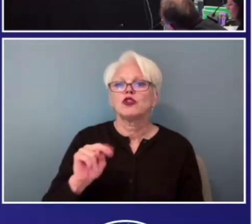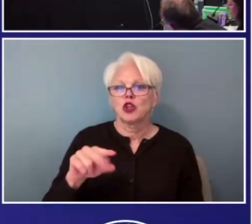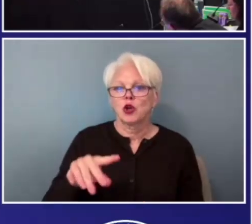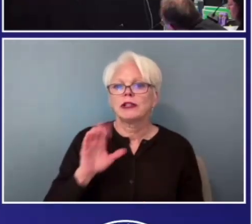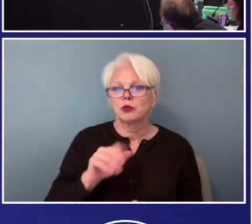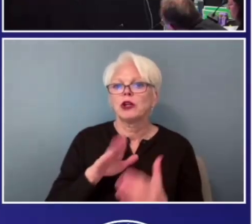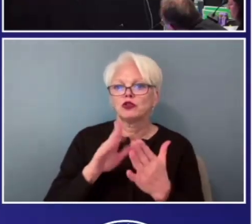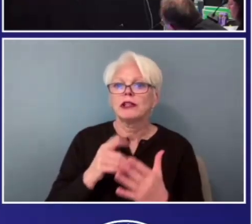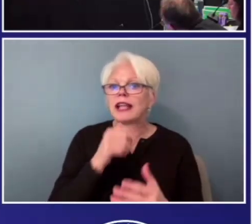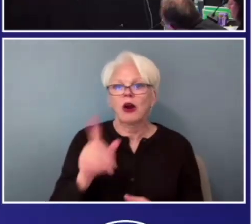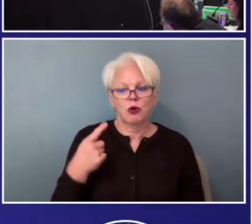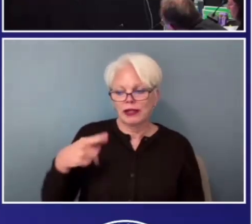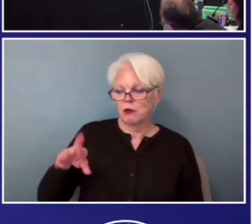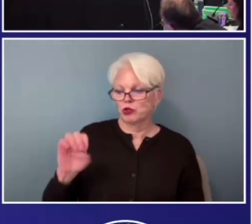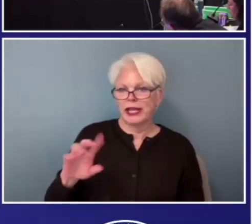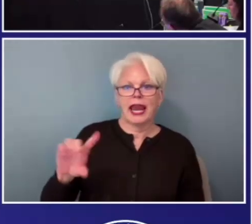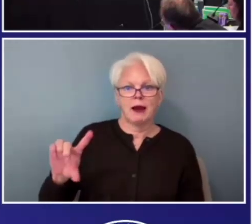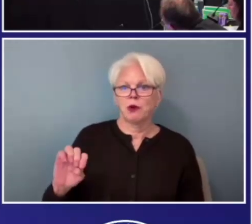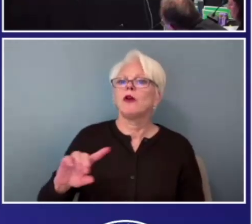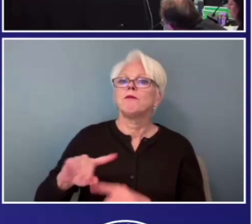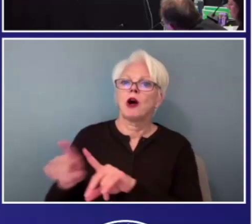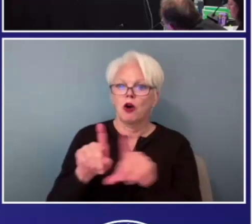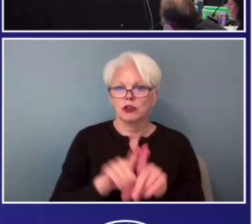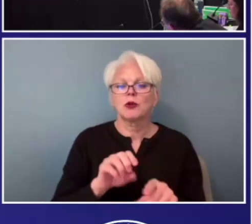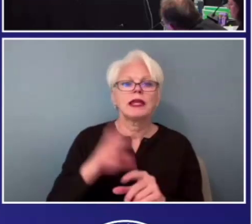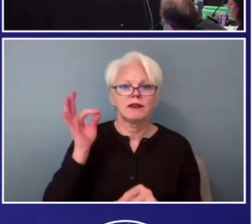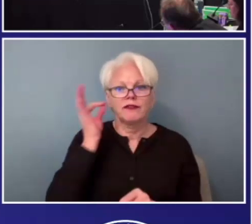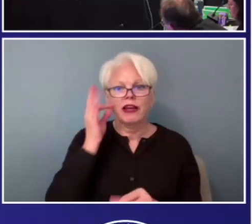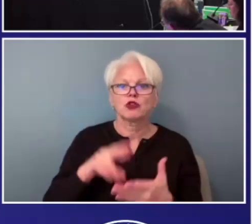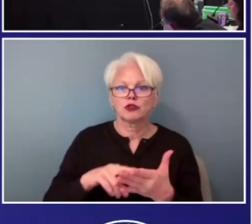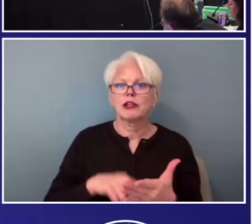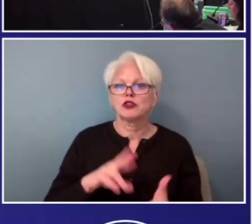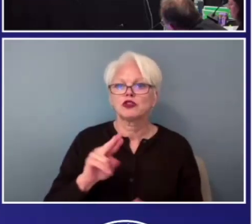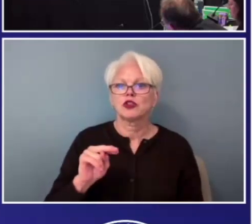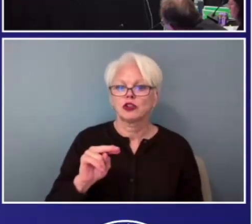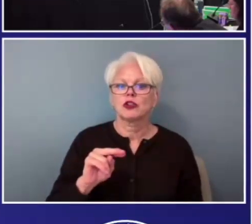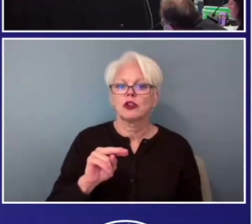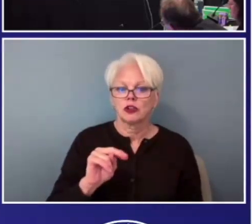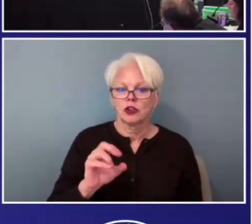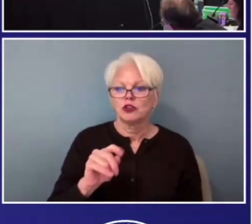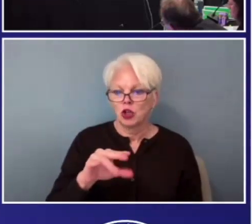just be in our preamble, but it would also be in a Federal Register notice that would be communicated out to